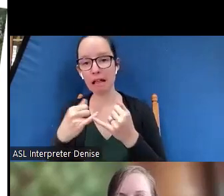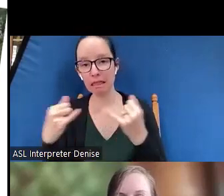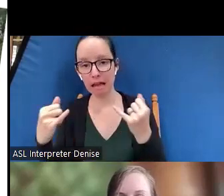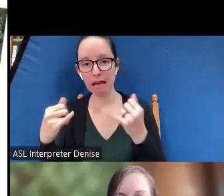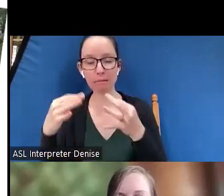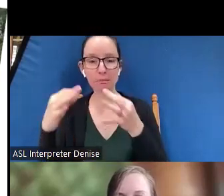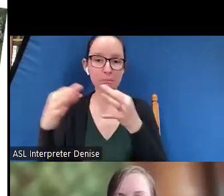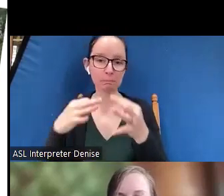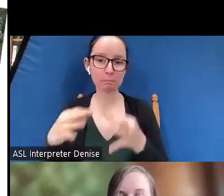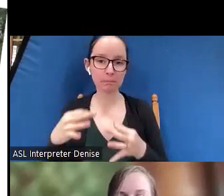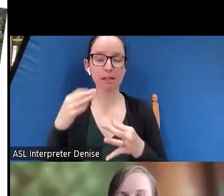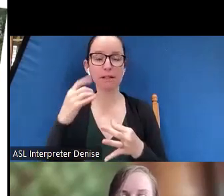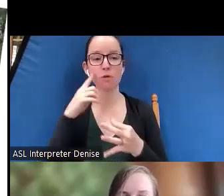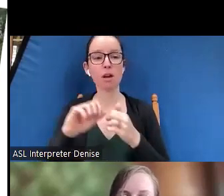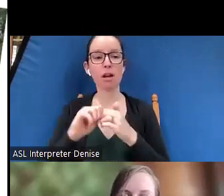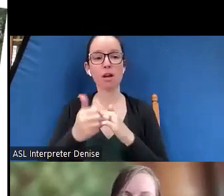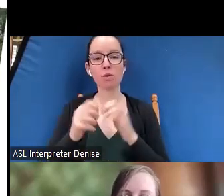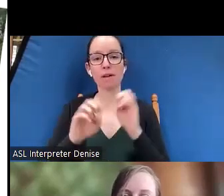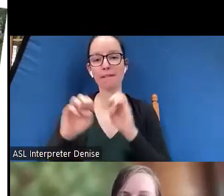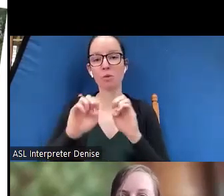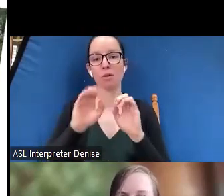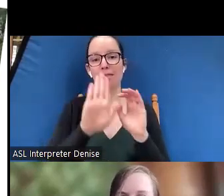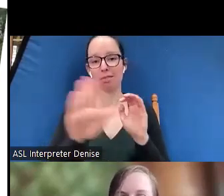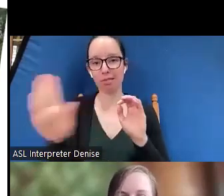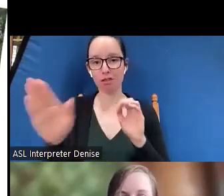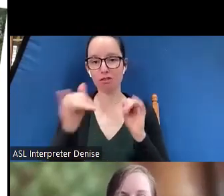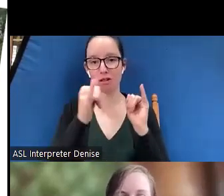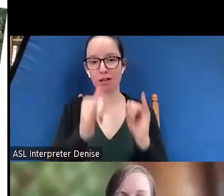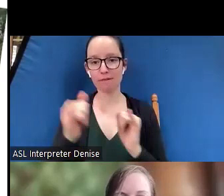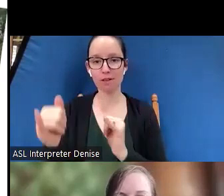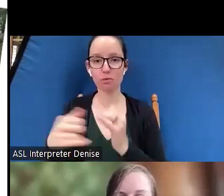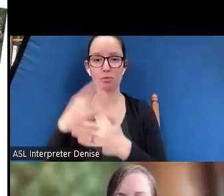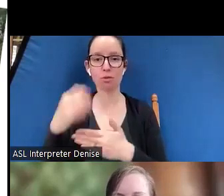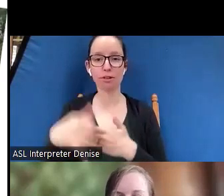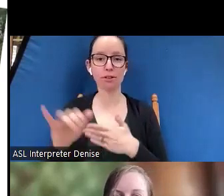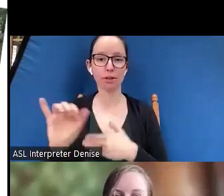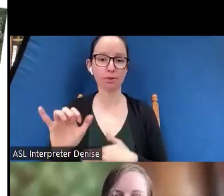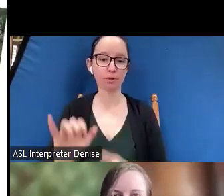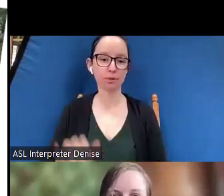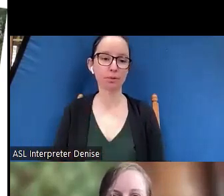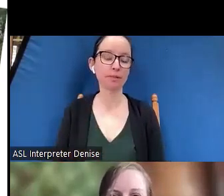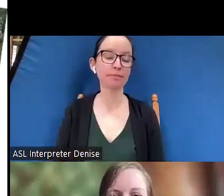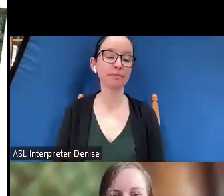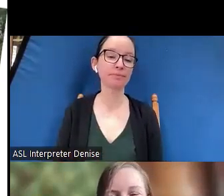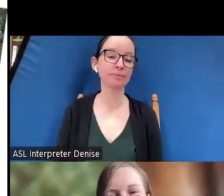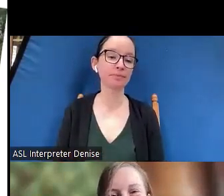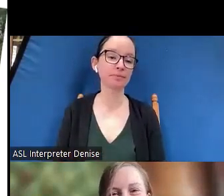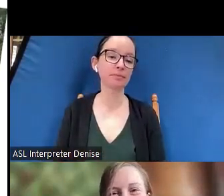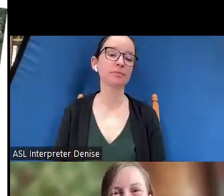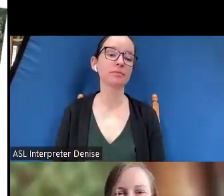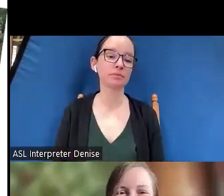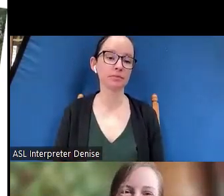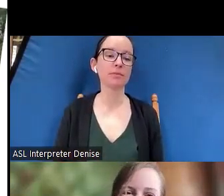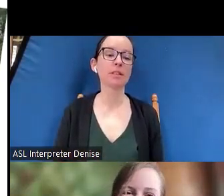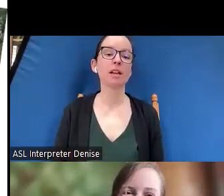individual projects as well. And then yeah we just wanted to make sure to mention we also